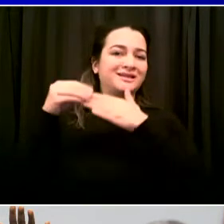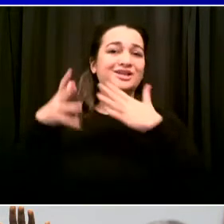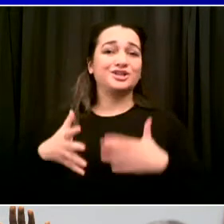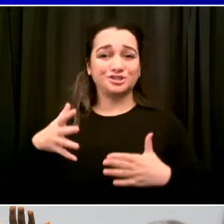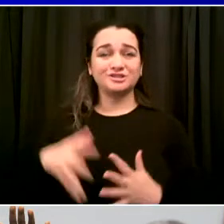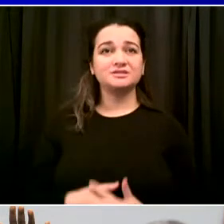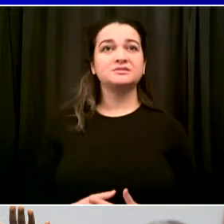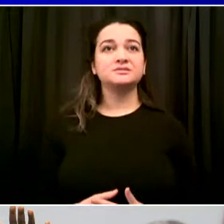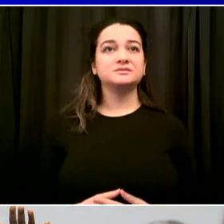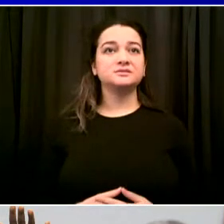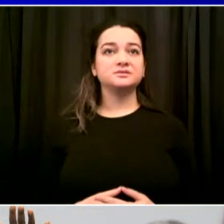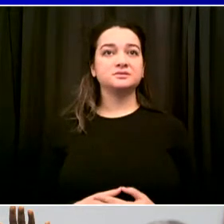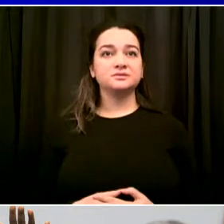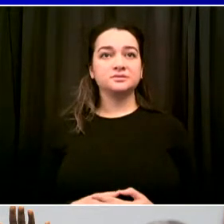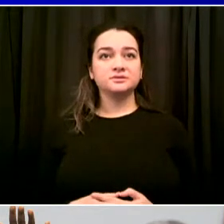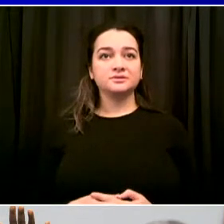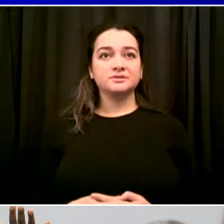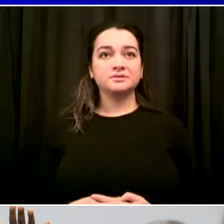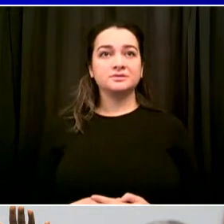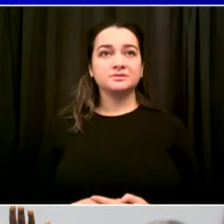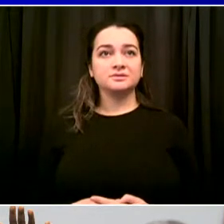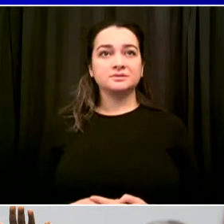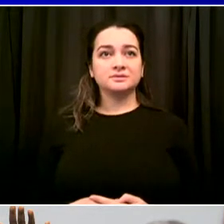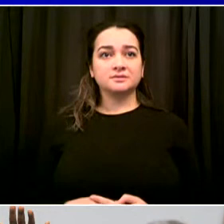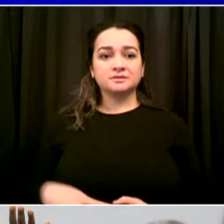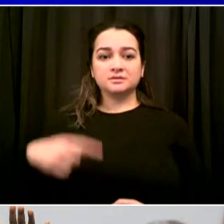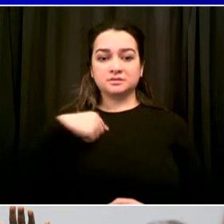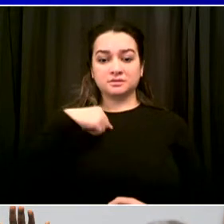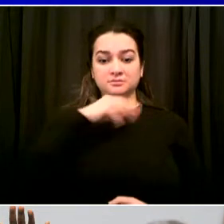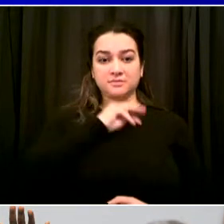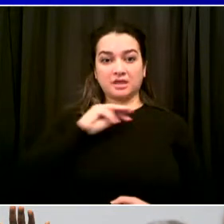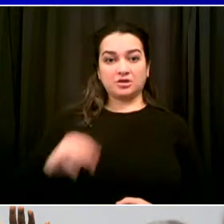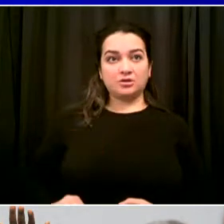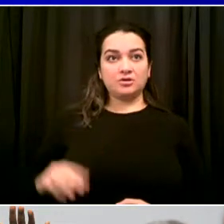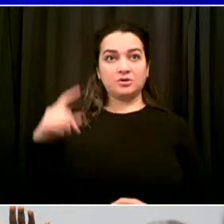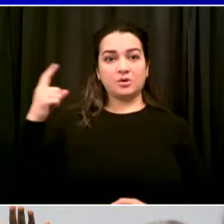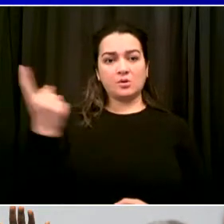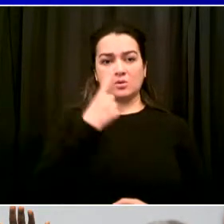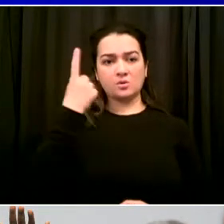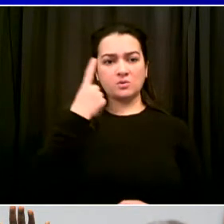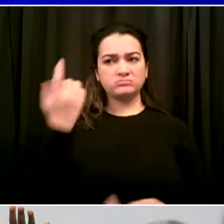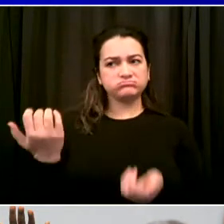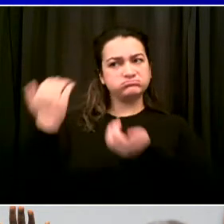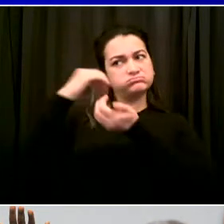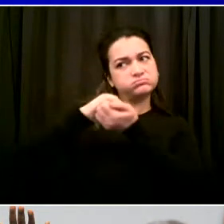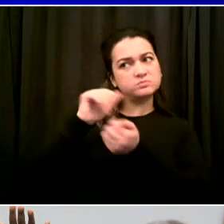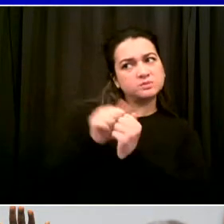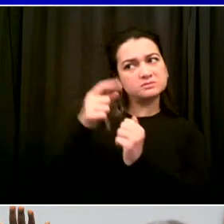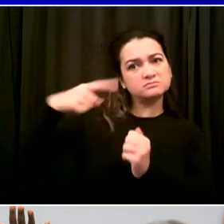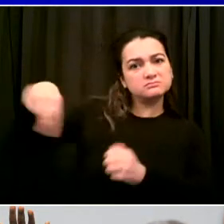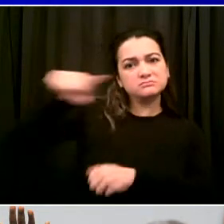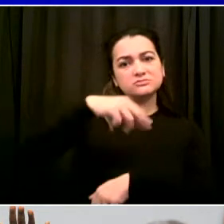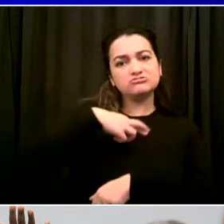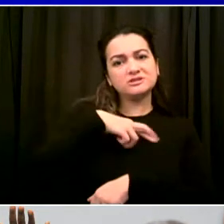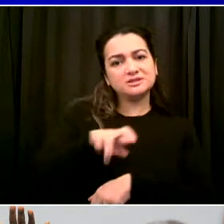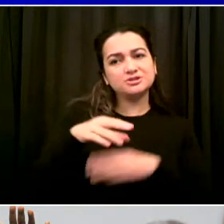MAYOR, WE HAVE CALLED UPON RECENT LEADERS TO HELP THE CITY